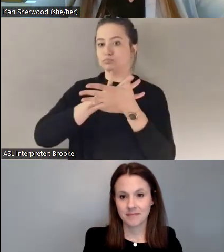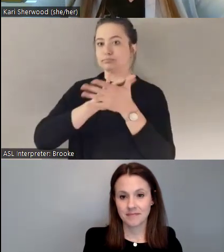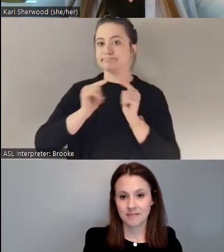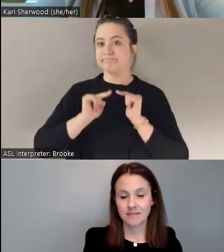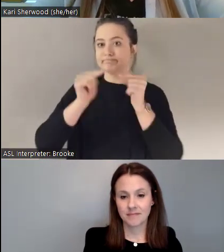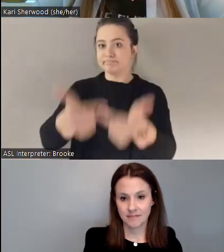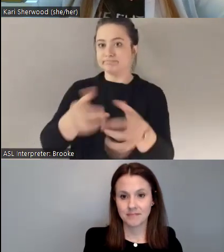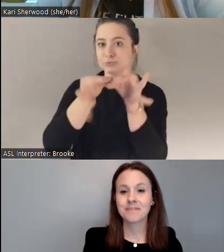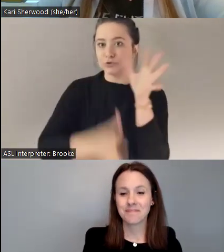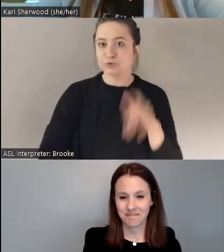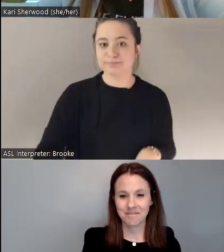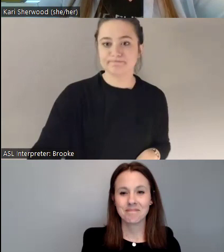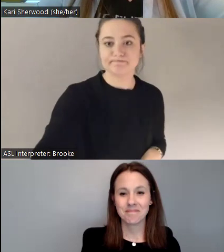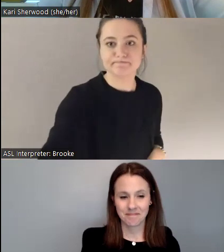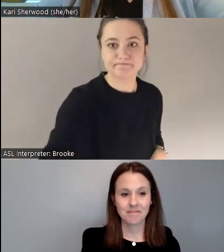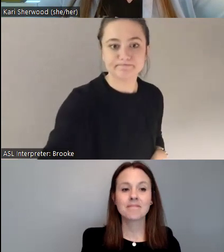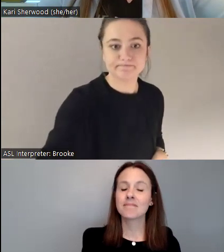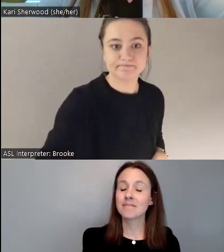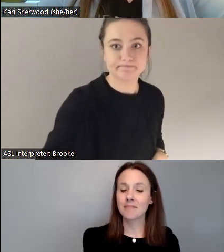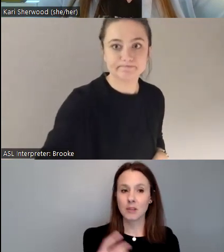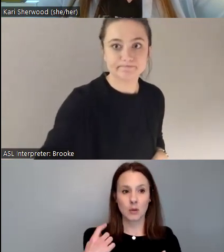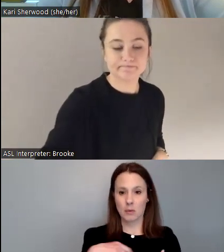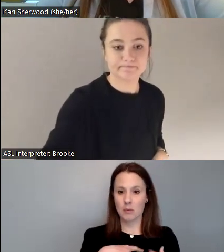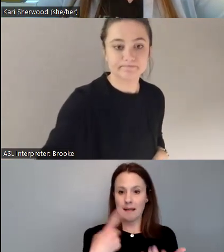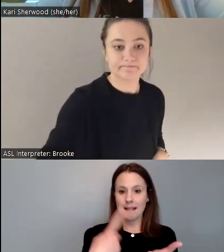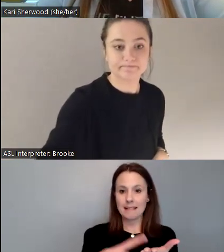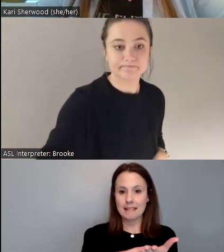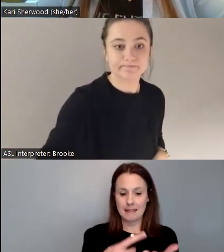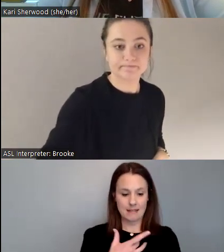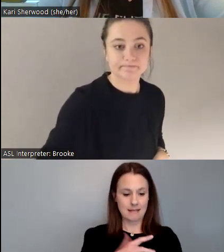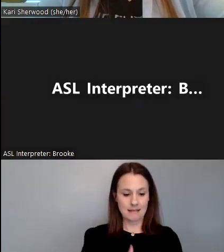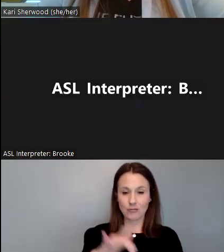When we talk about our sense of touch, some neurodivergent individuals are sensitive to